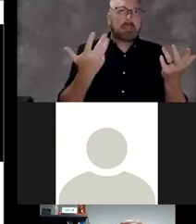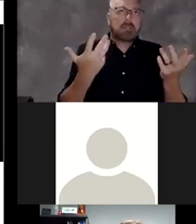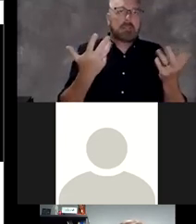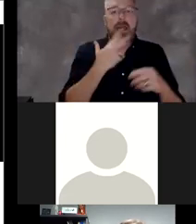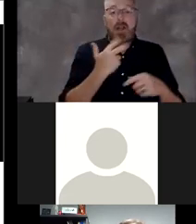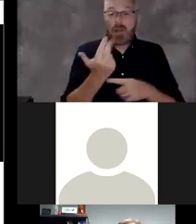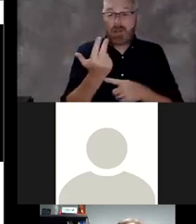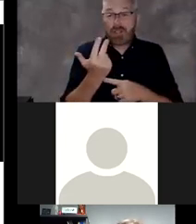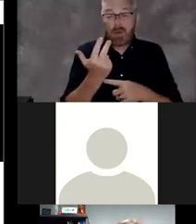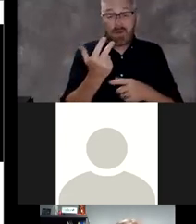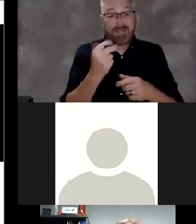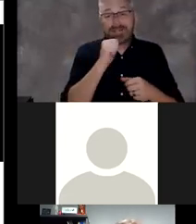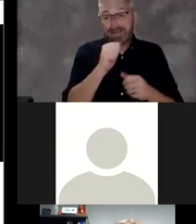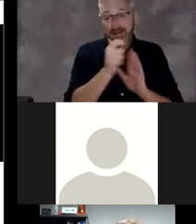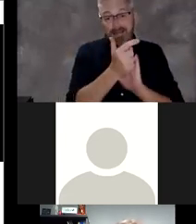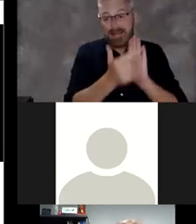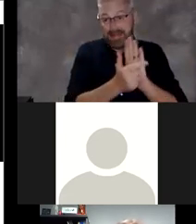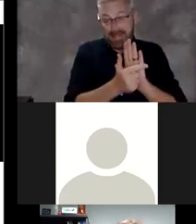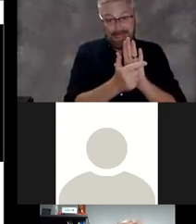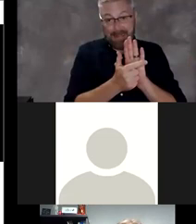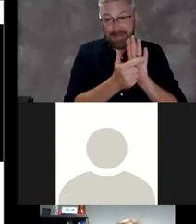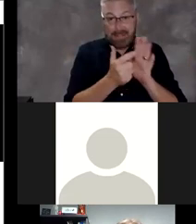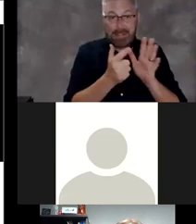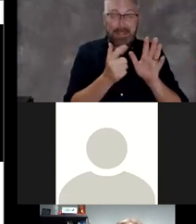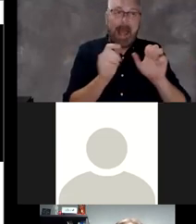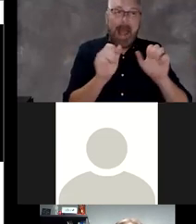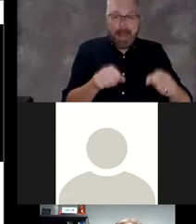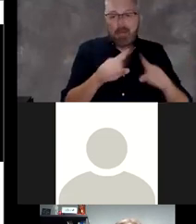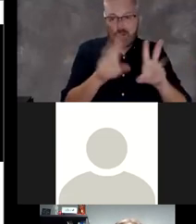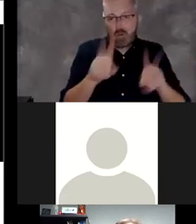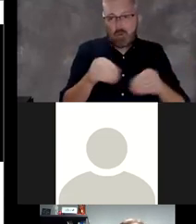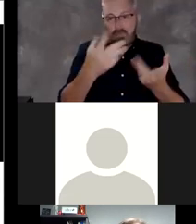IS NOT LEGALLY CAPABLE TO GIVE CONSENT TO A SEXUAL ACTIVITY.